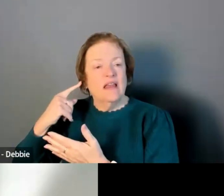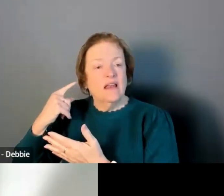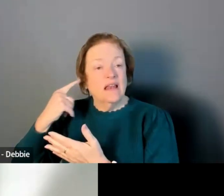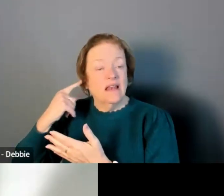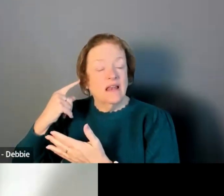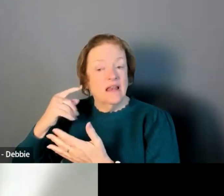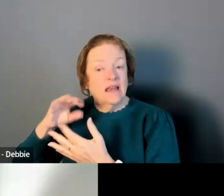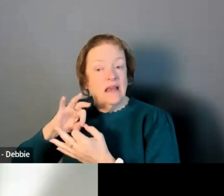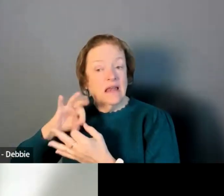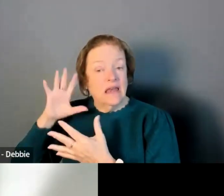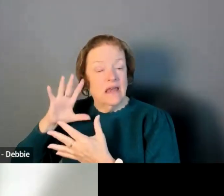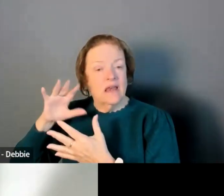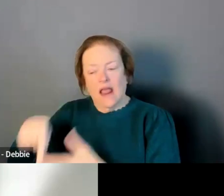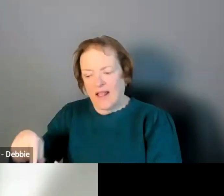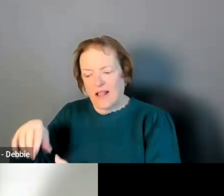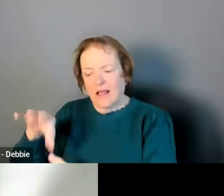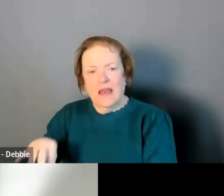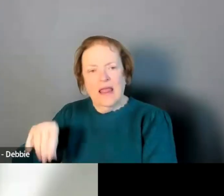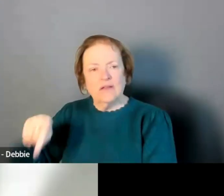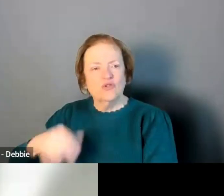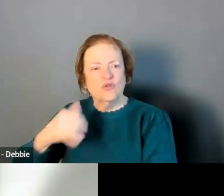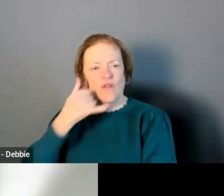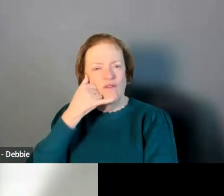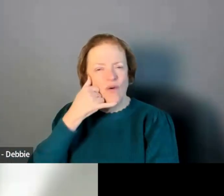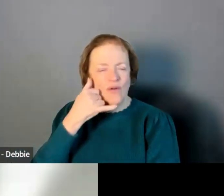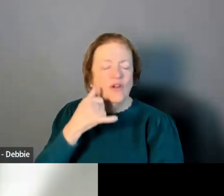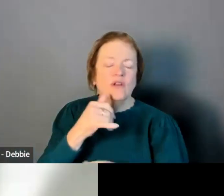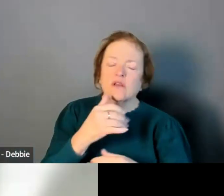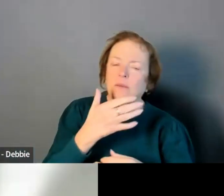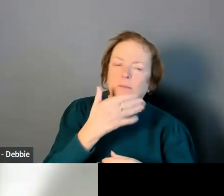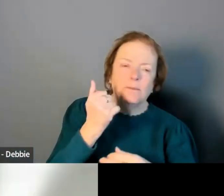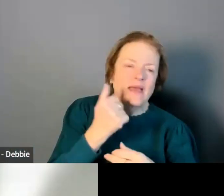or they missed something. So I always say, use the hardwire system, you are straight through.